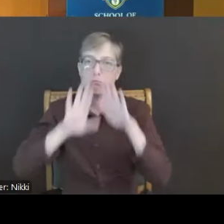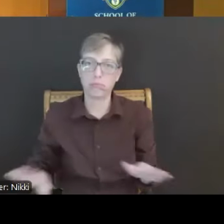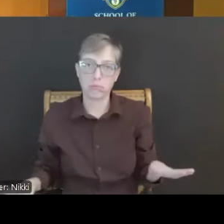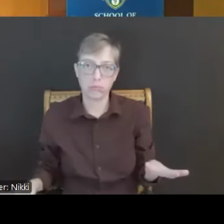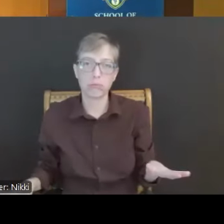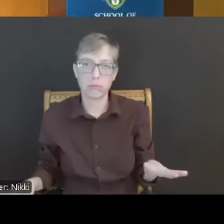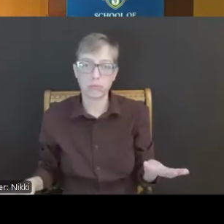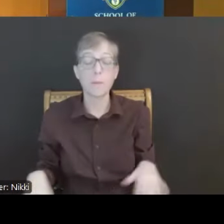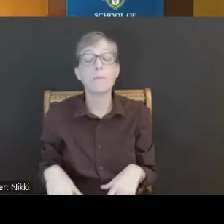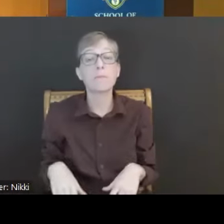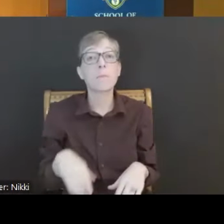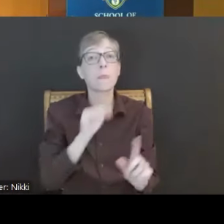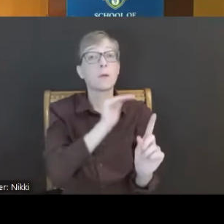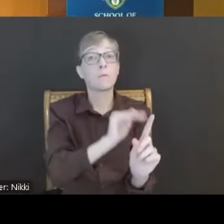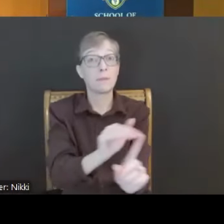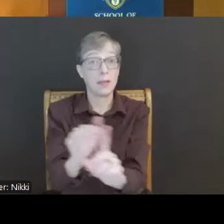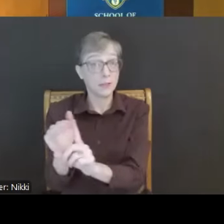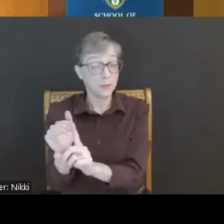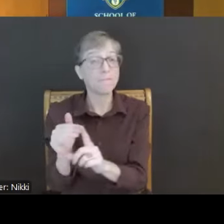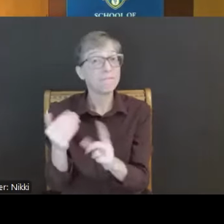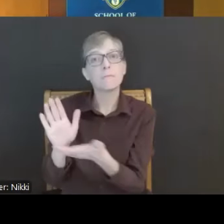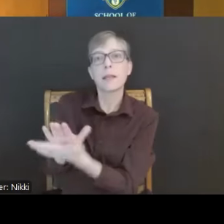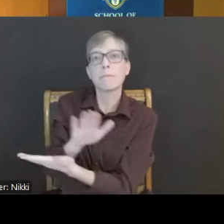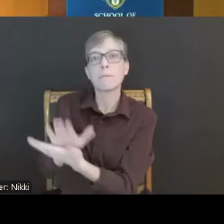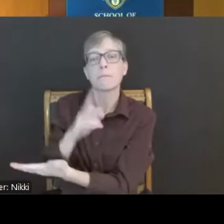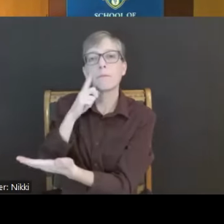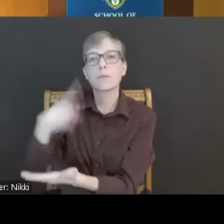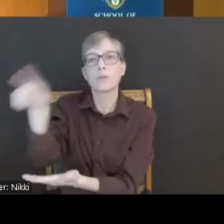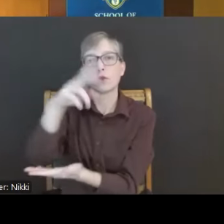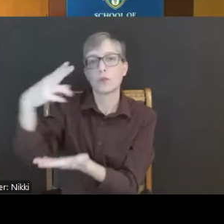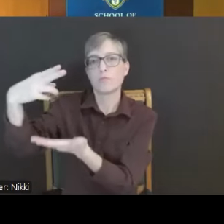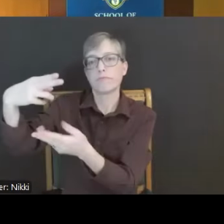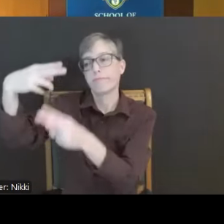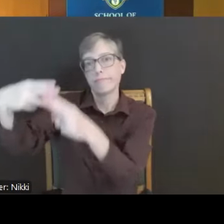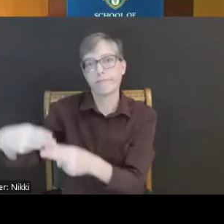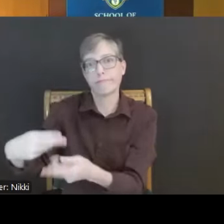you that we do have an attendance sheet in the back of the room and or with Amanda standing up